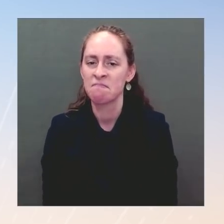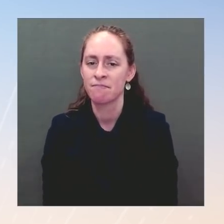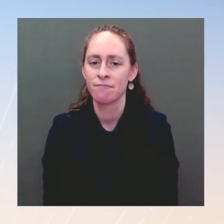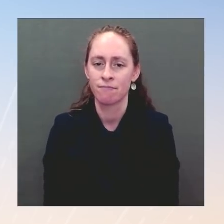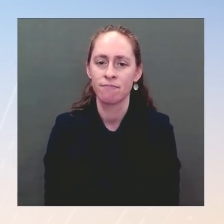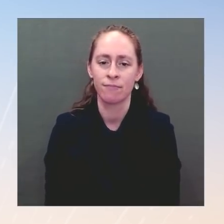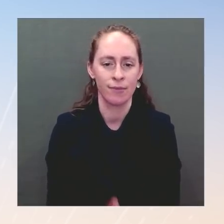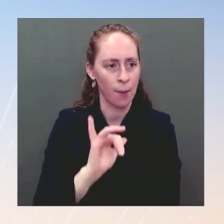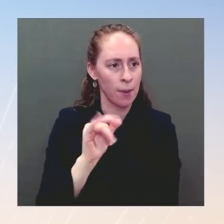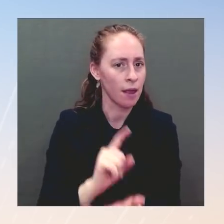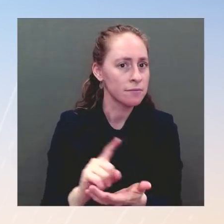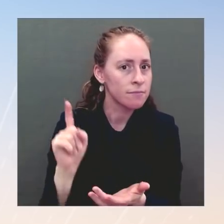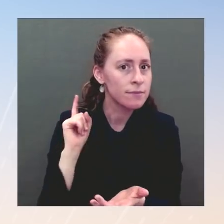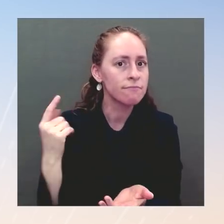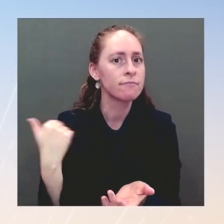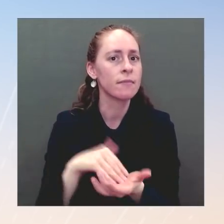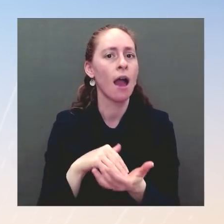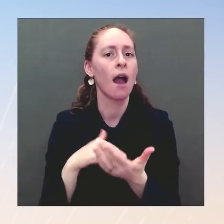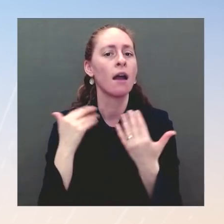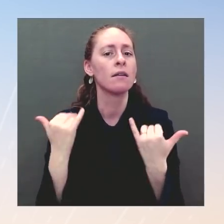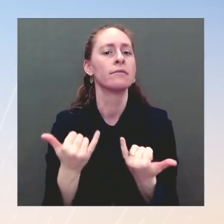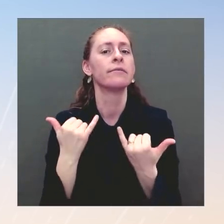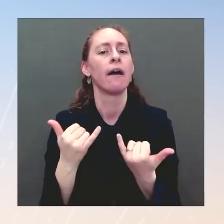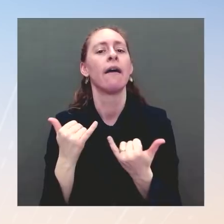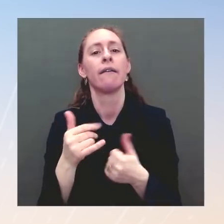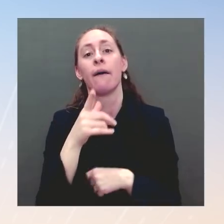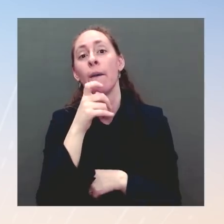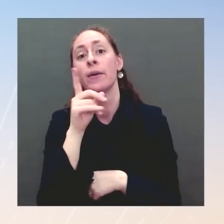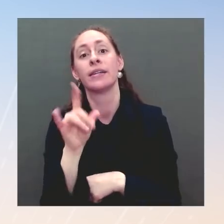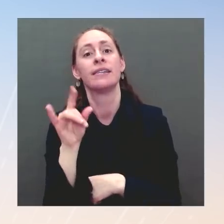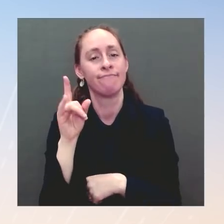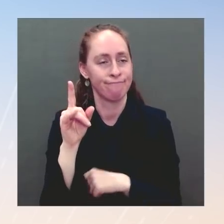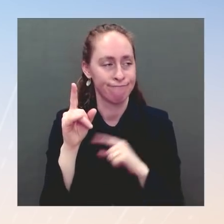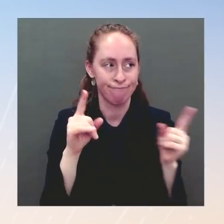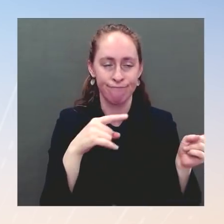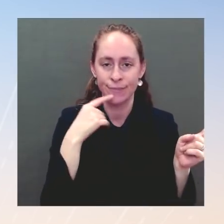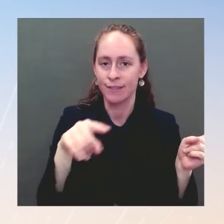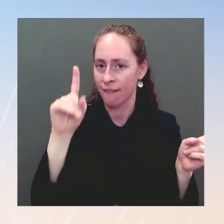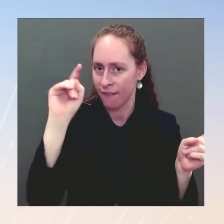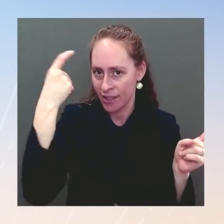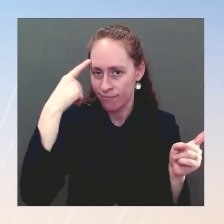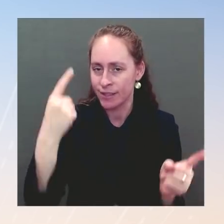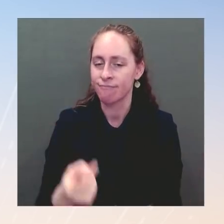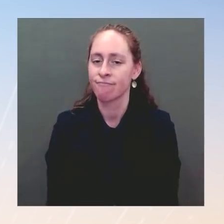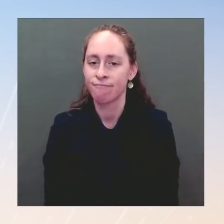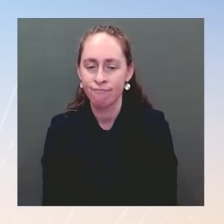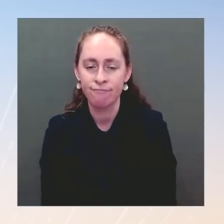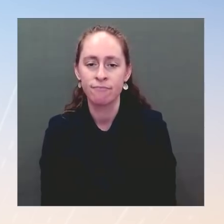to the Russian government. And we, of course, consider these further incidents to be consistent with a type of activity we've seen Russia